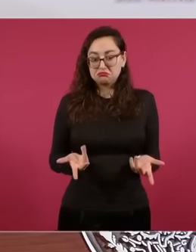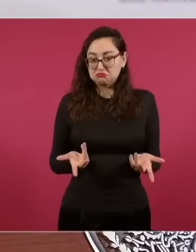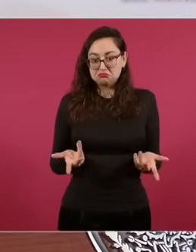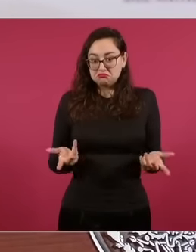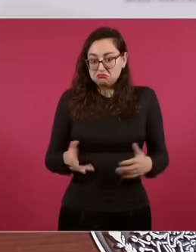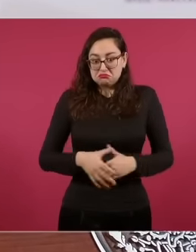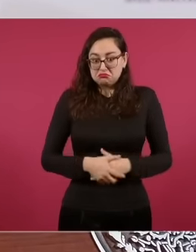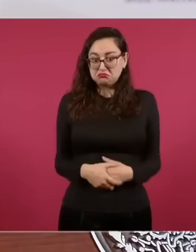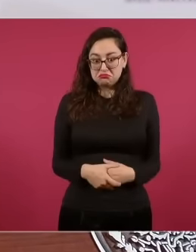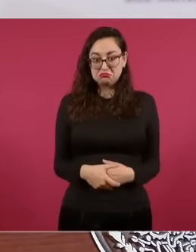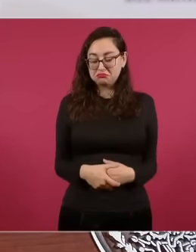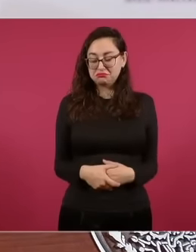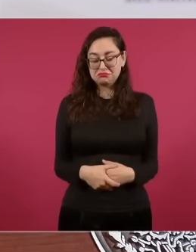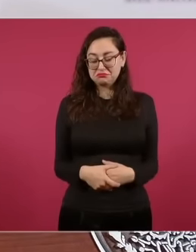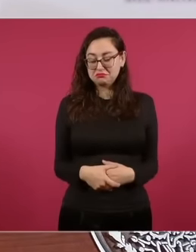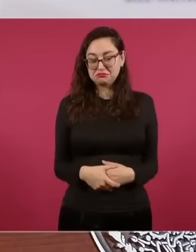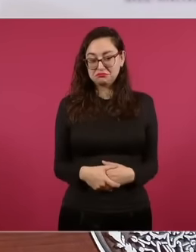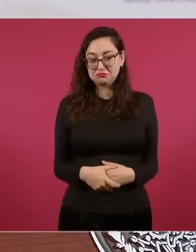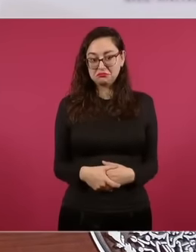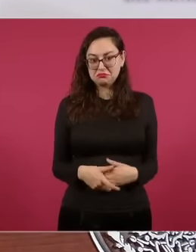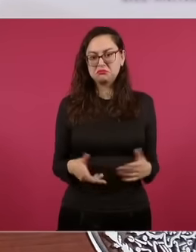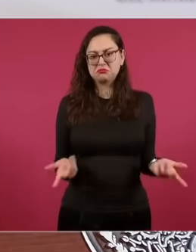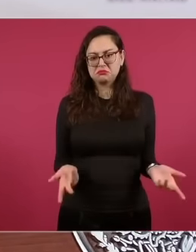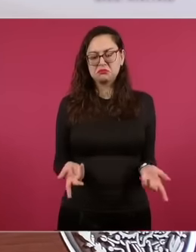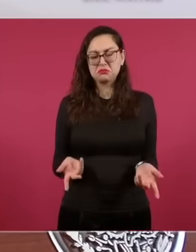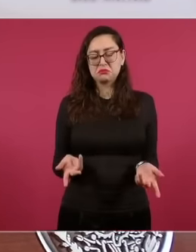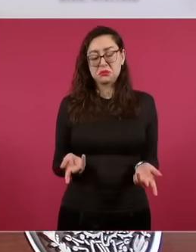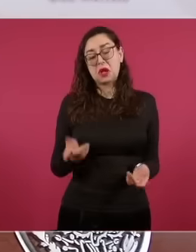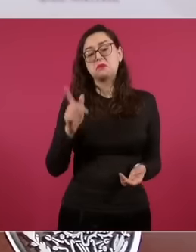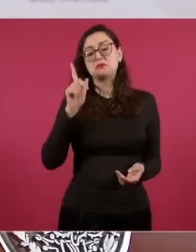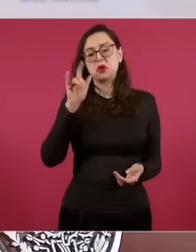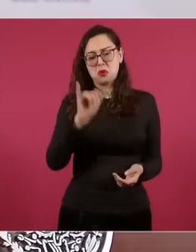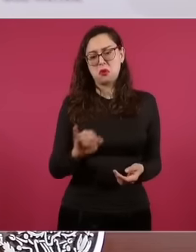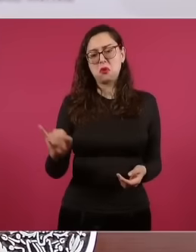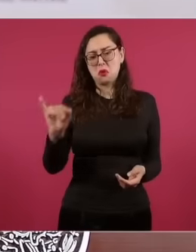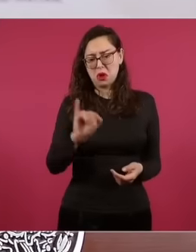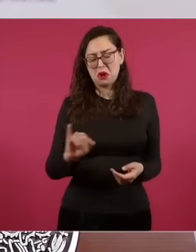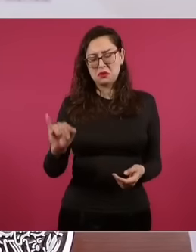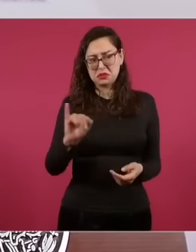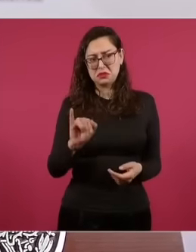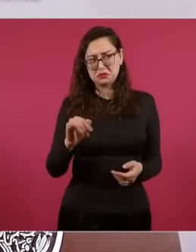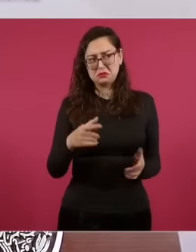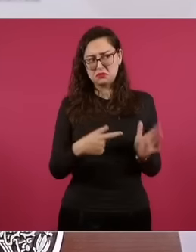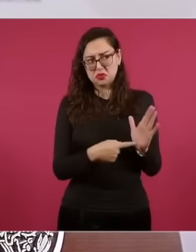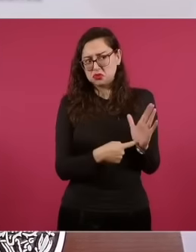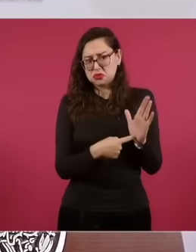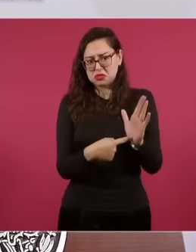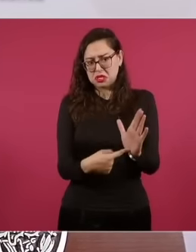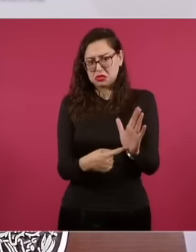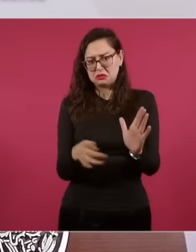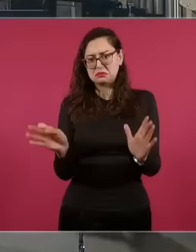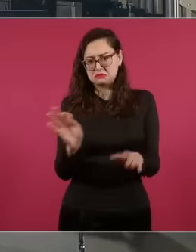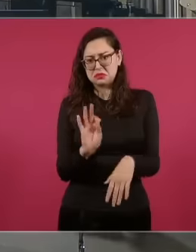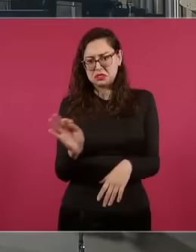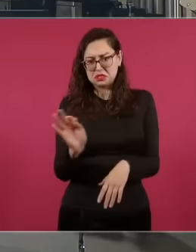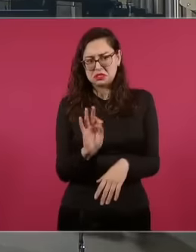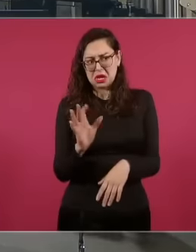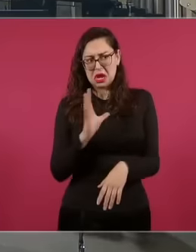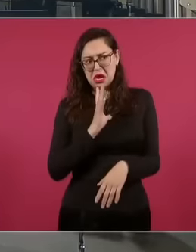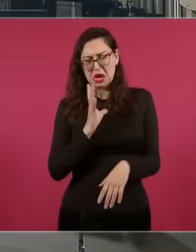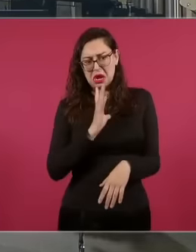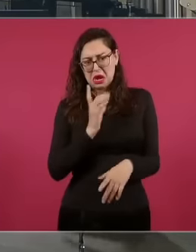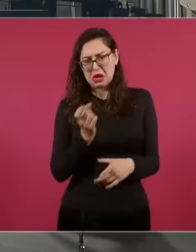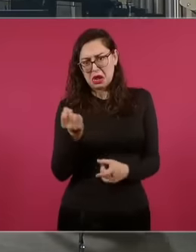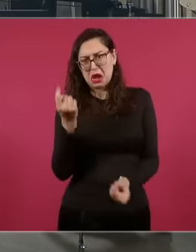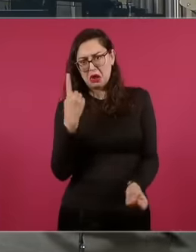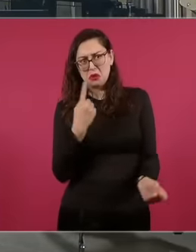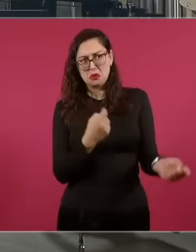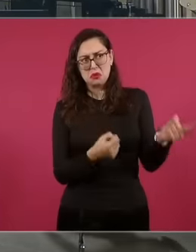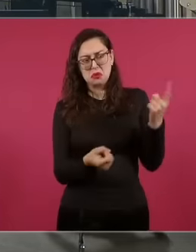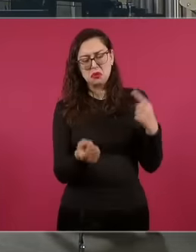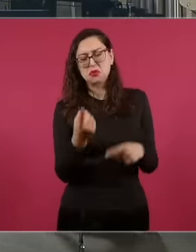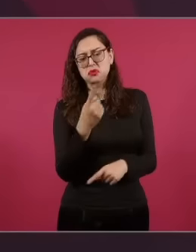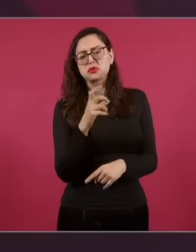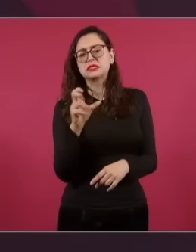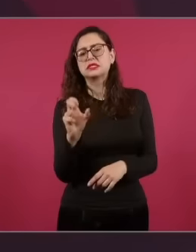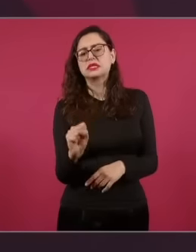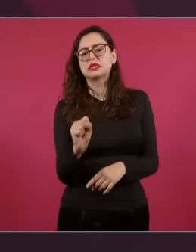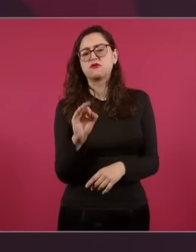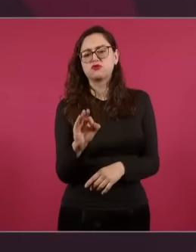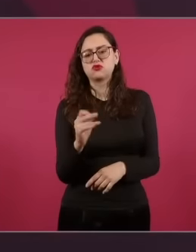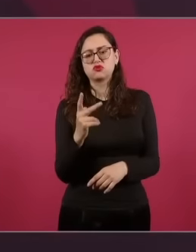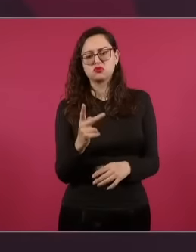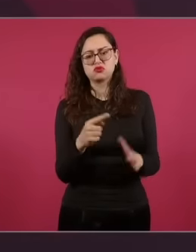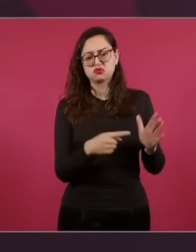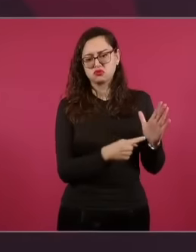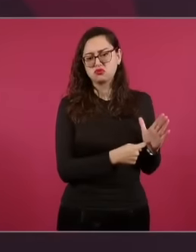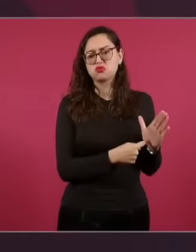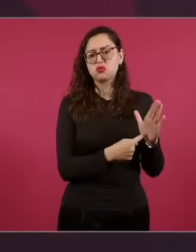Yes, this day after tomorrow we can make it known that the secretary of the public service comes.